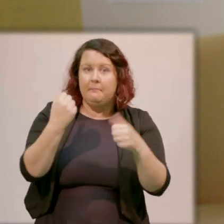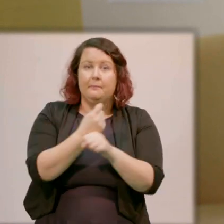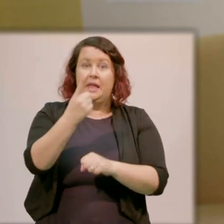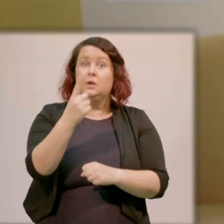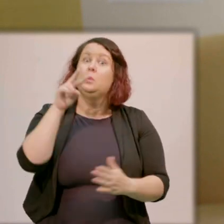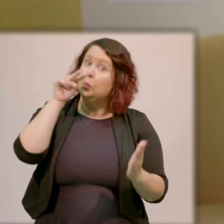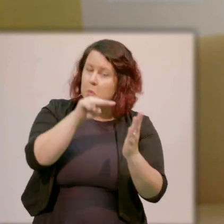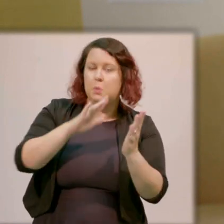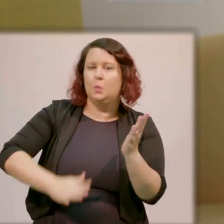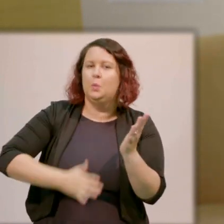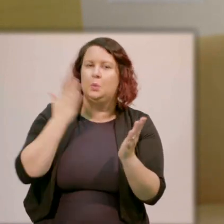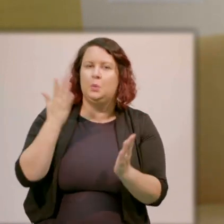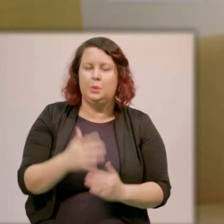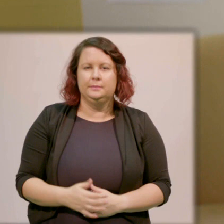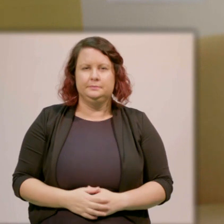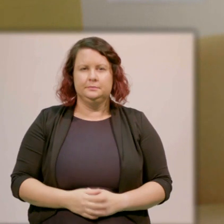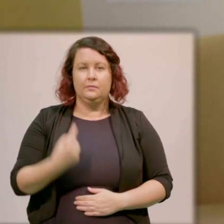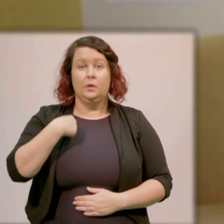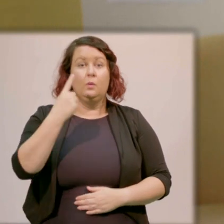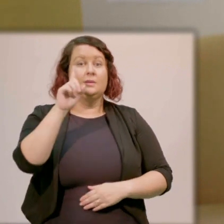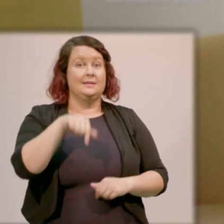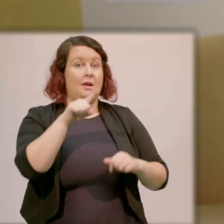and purpose, and how effective they are at engaging the reader.